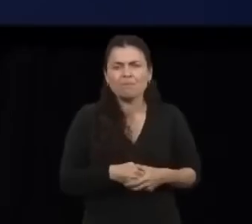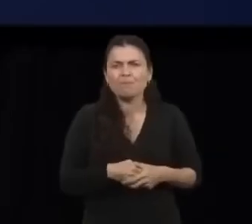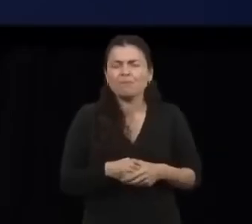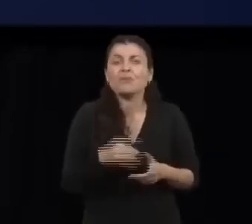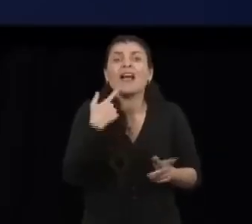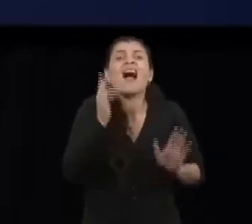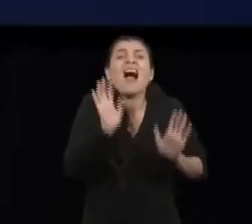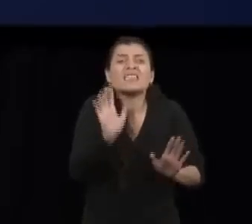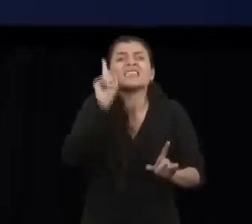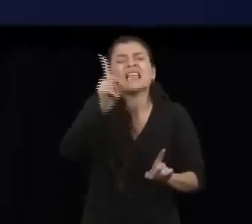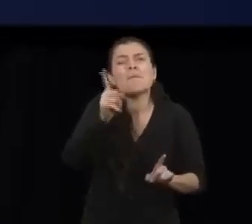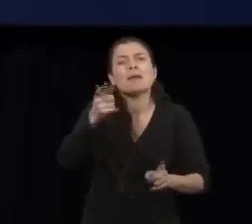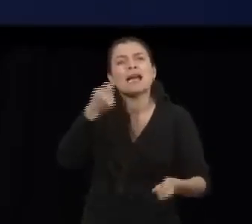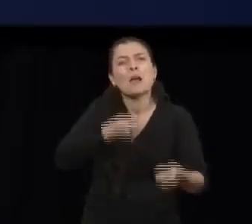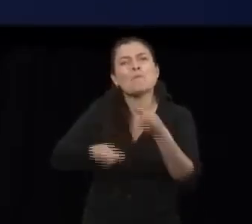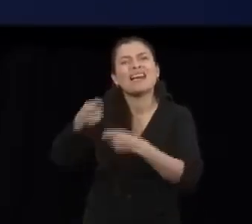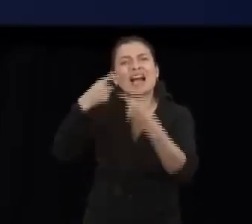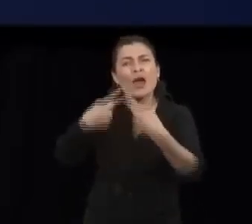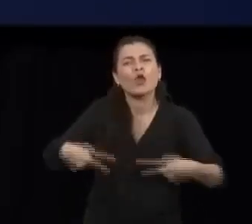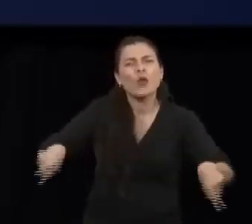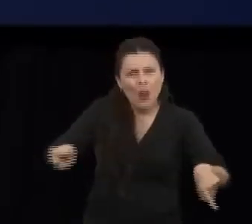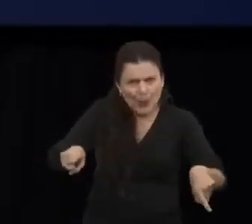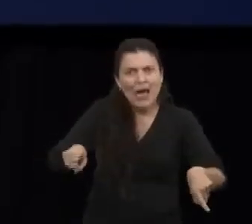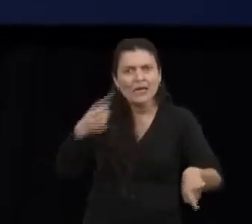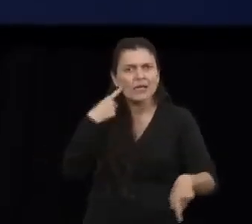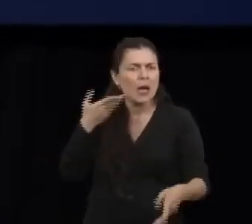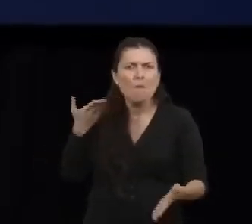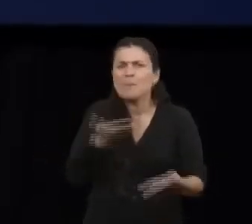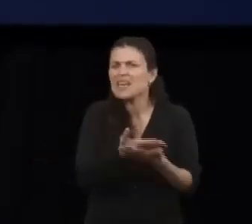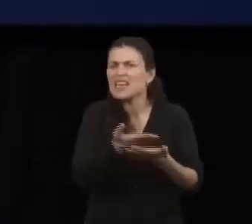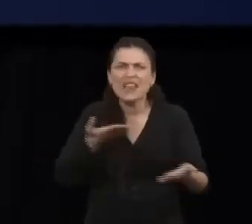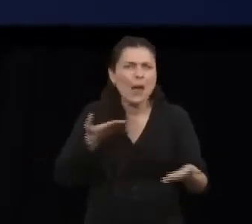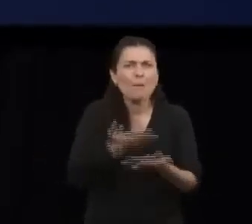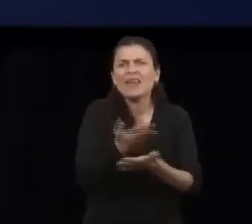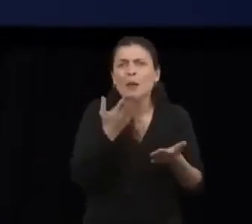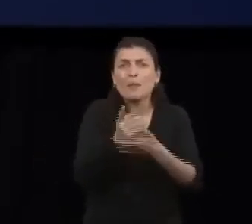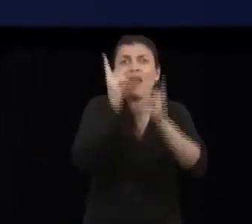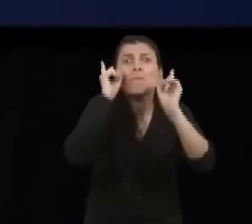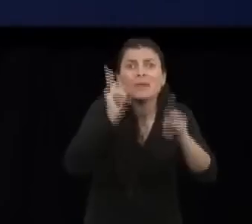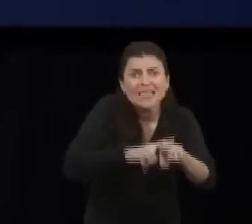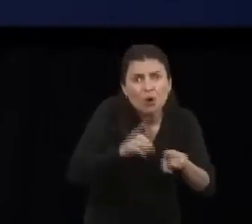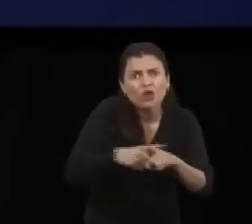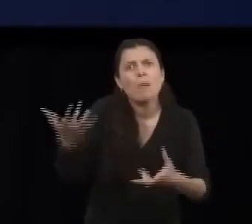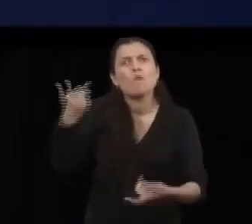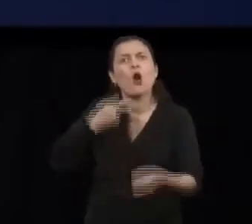generate an excess of artificial supply in the money market, that is, there is the surplus of money.